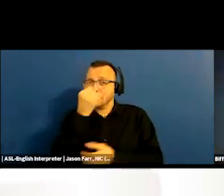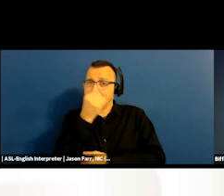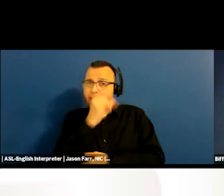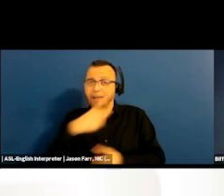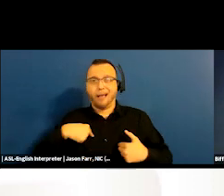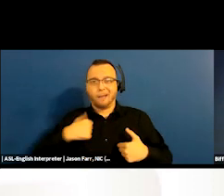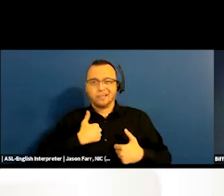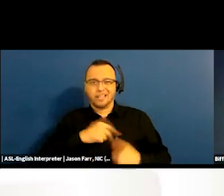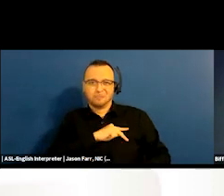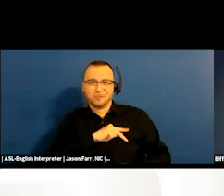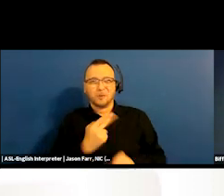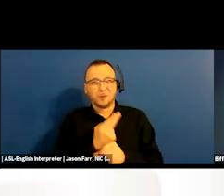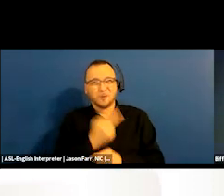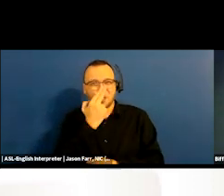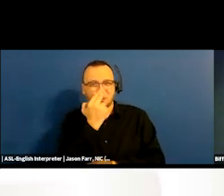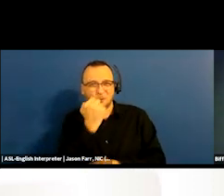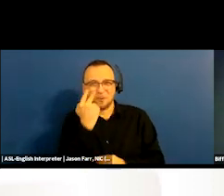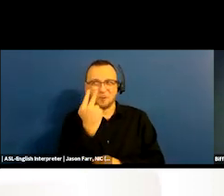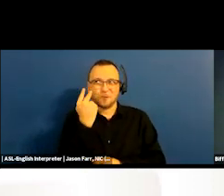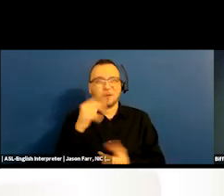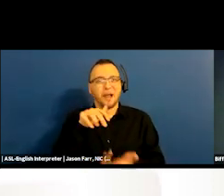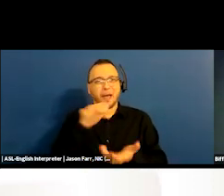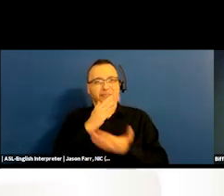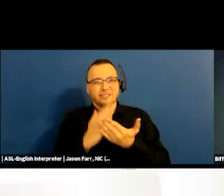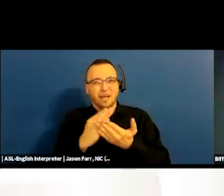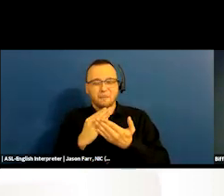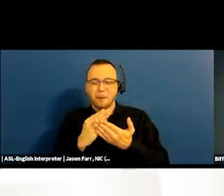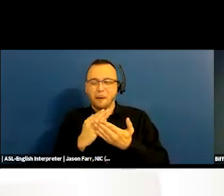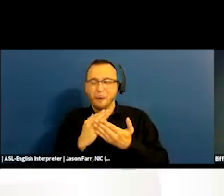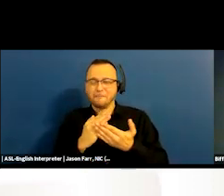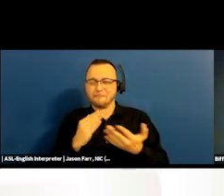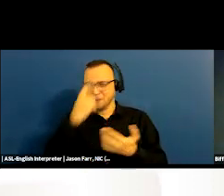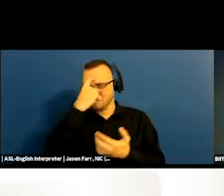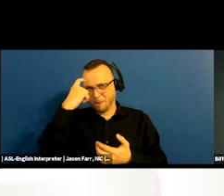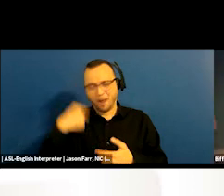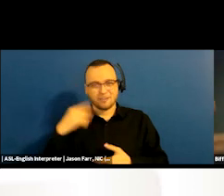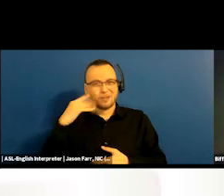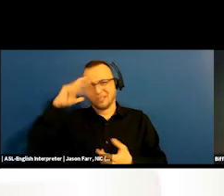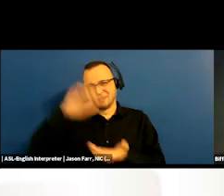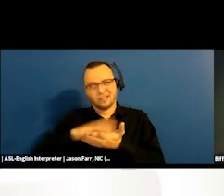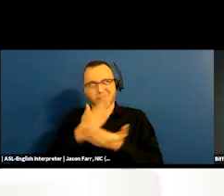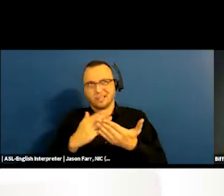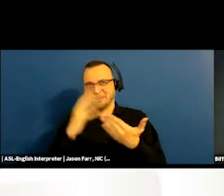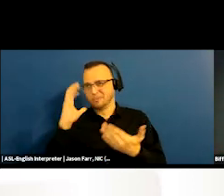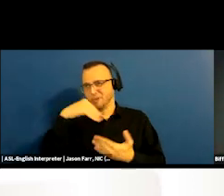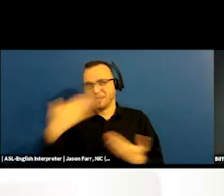And the big thing is just ask questions. Find out, like, what is your reality right now? Or what's that person's reality right now, let's say.